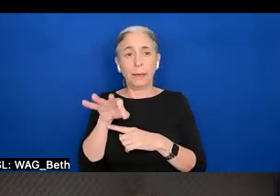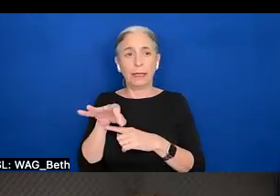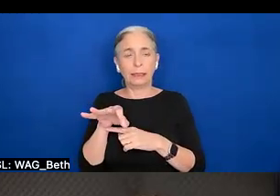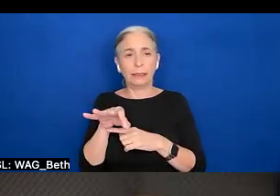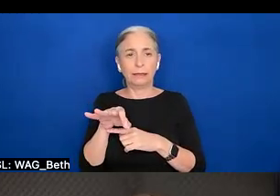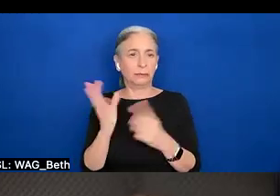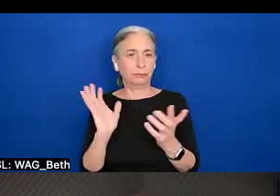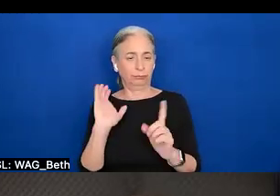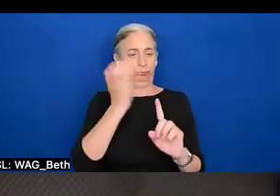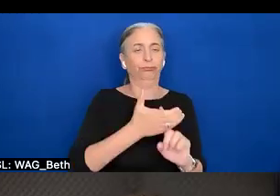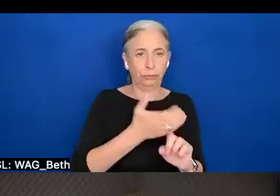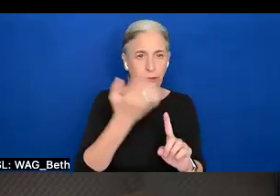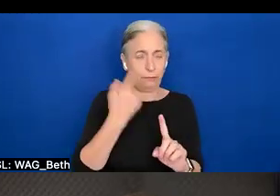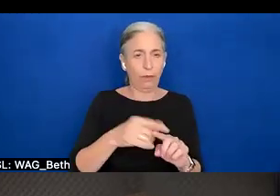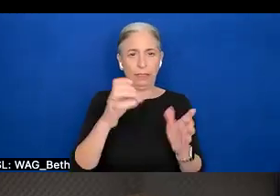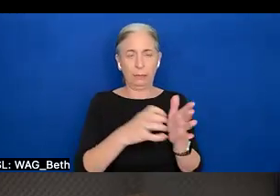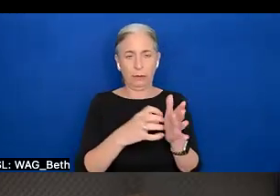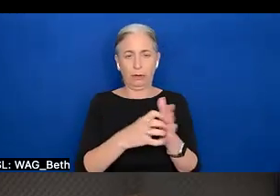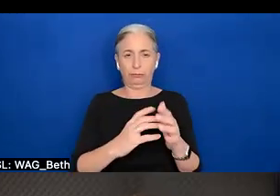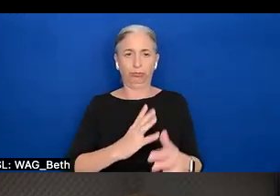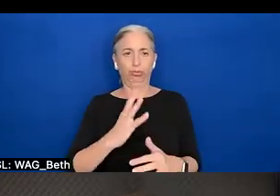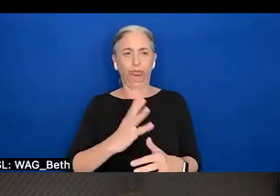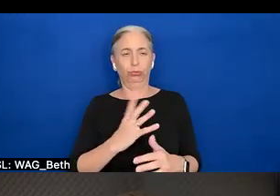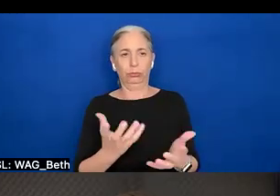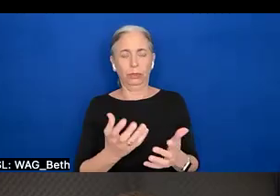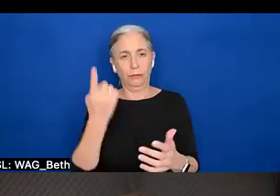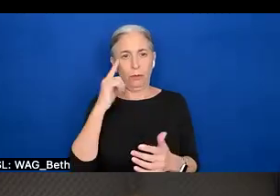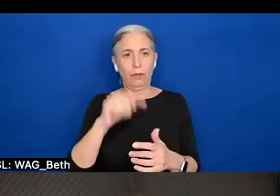to dress up this paragraph for this location.